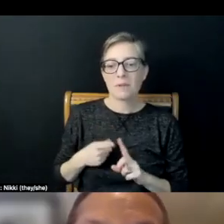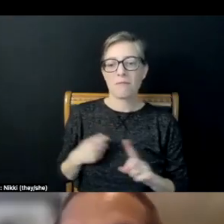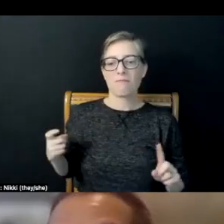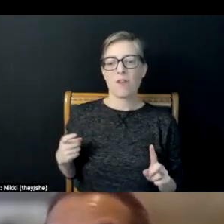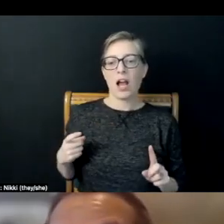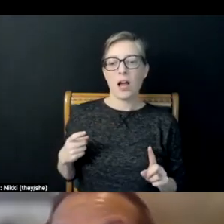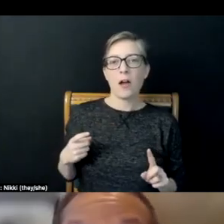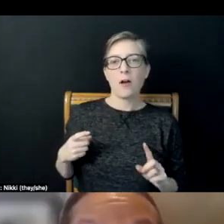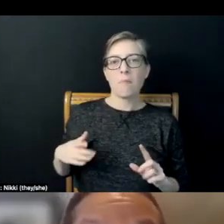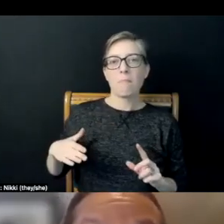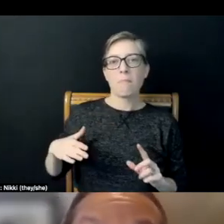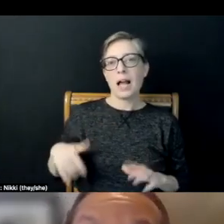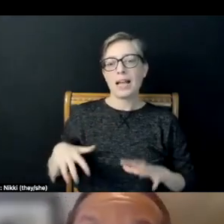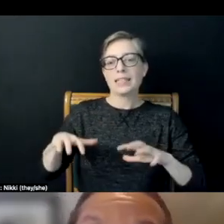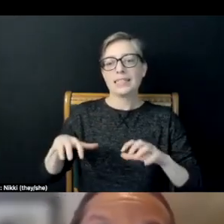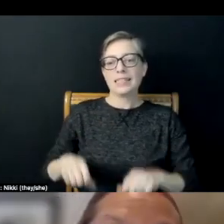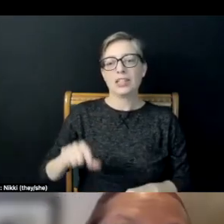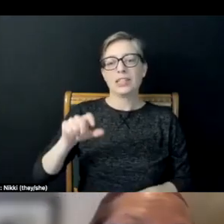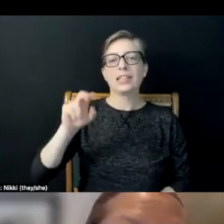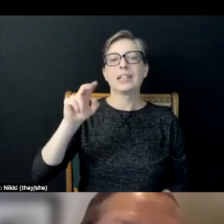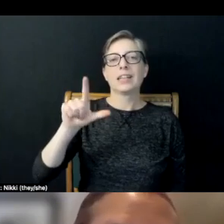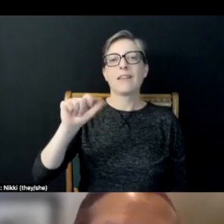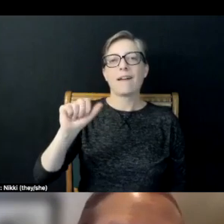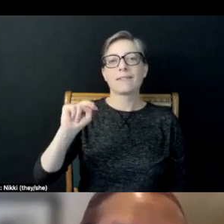and it's a pleasure to join all of you today.